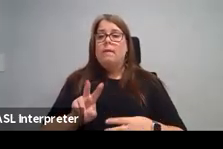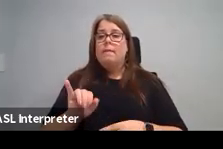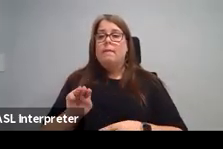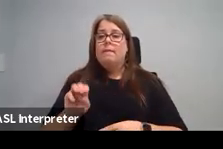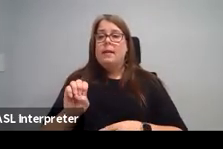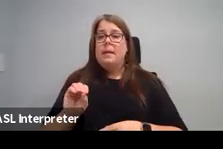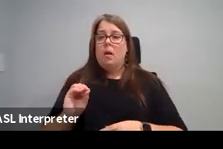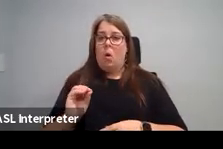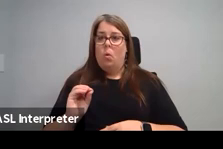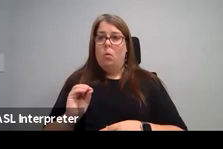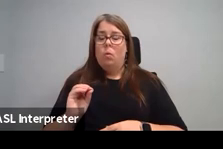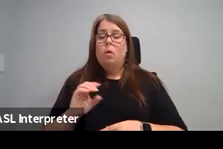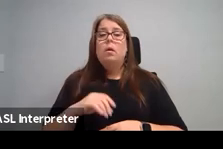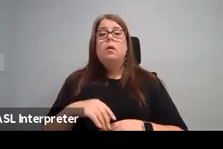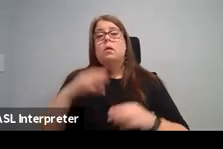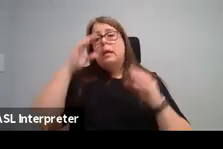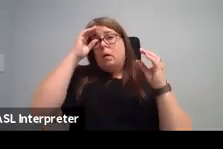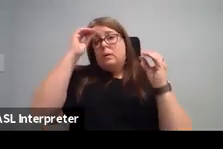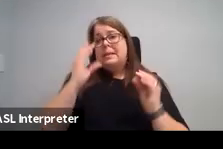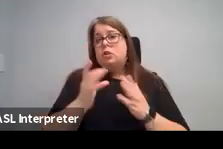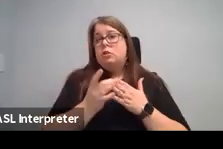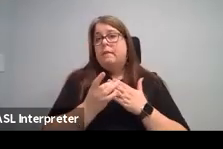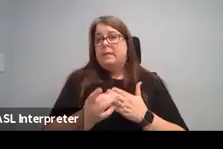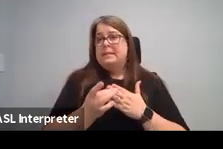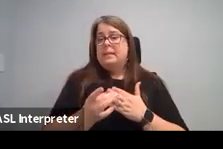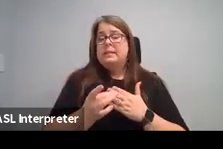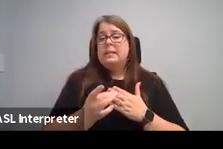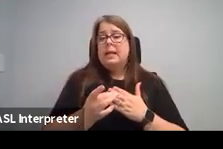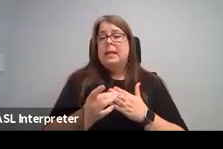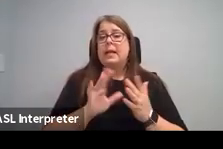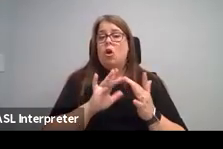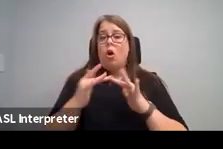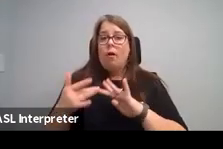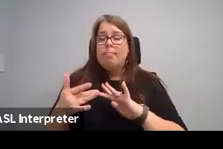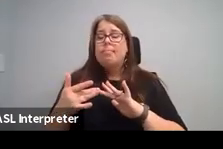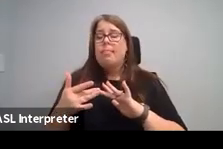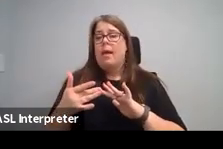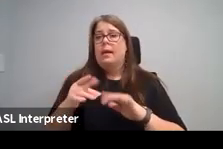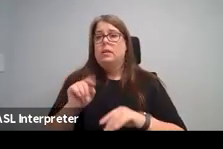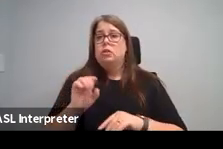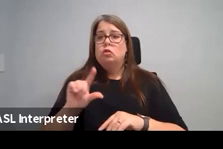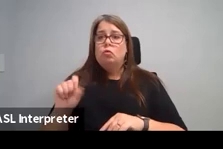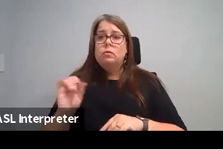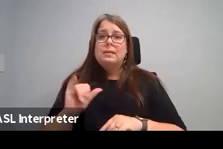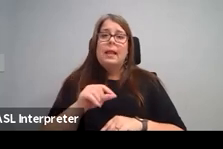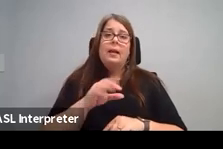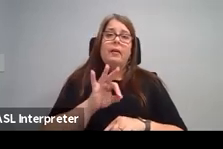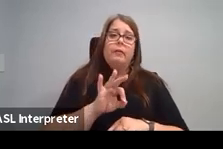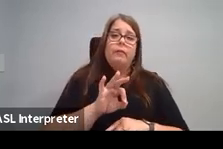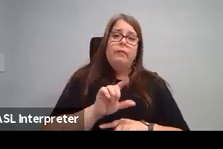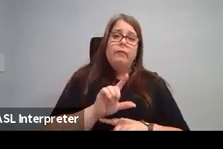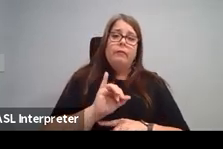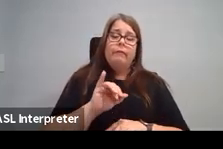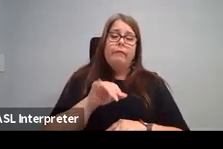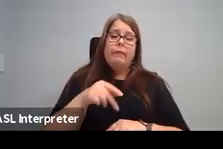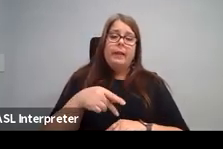Allison Frenzel : And teacher facilitated online interaction tools like flip grid paradigm and paddling. So this is teacher directed instruction.